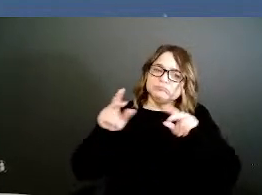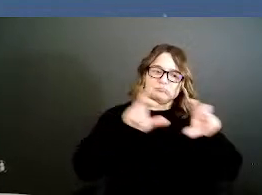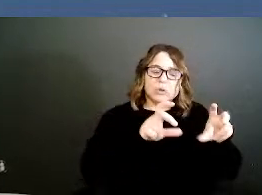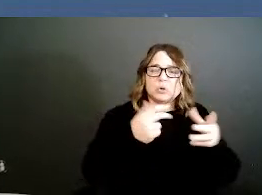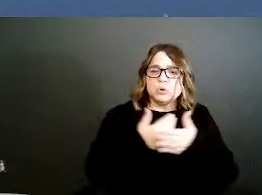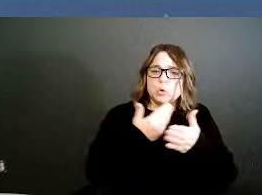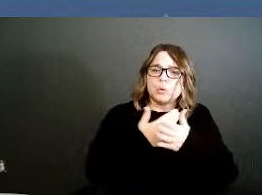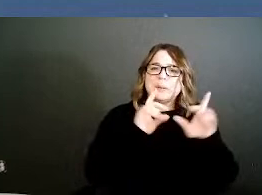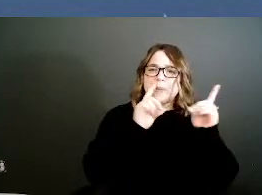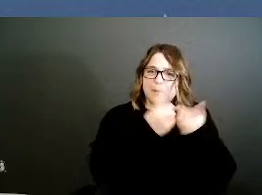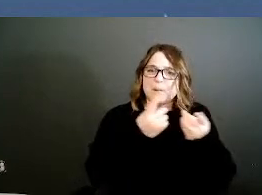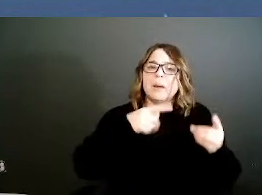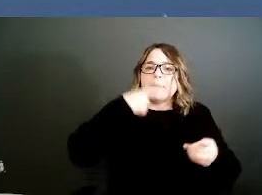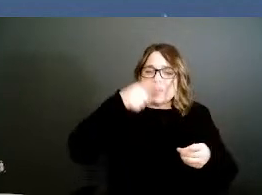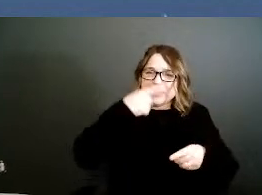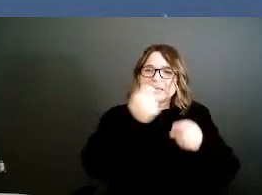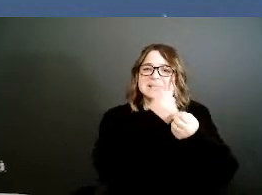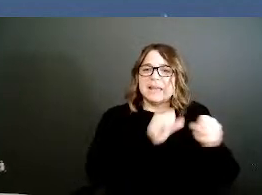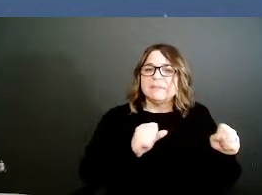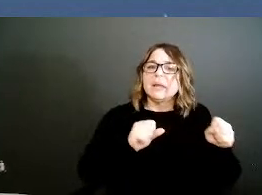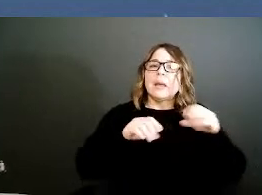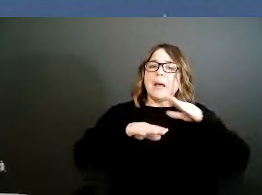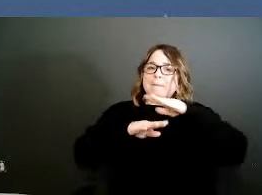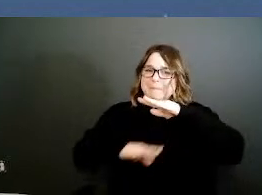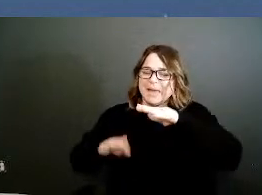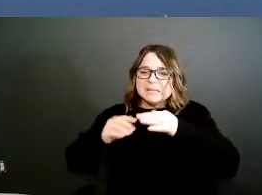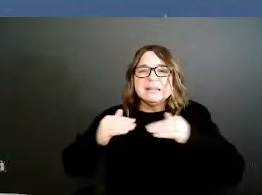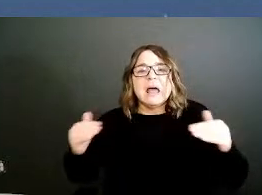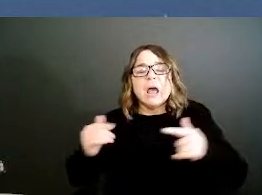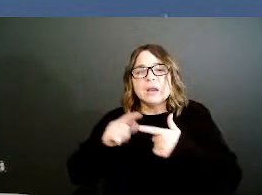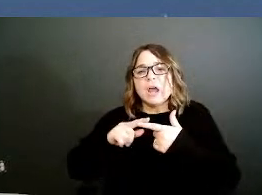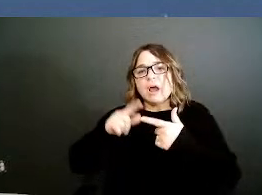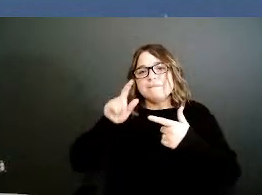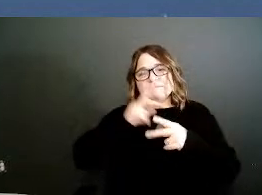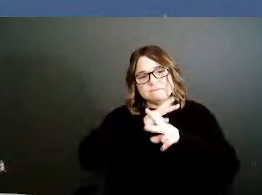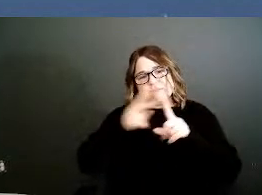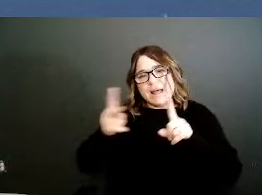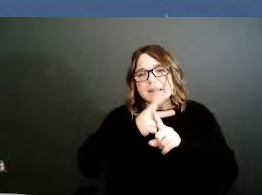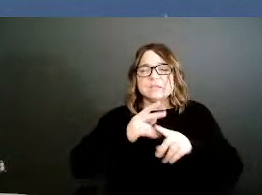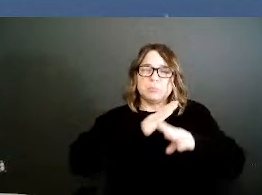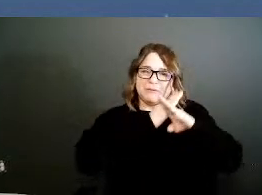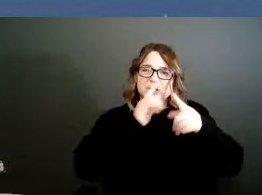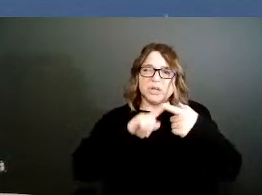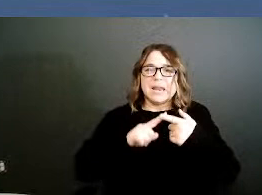GREEN ZONES SO THAT WE INVESTMENTS, SUCH AS A $30 MILLION INVESTMENT INTO OUR AND